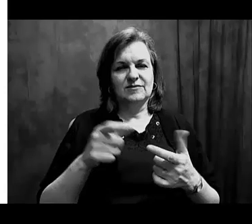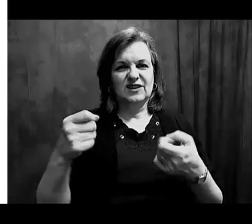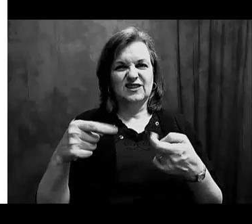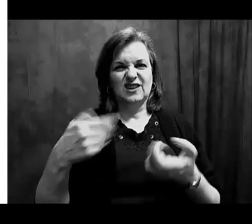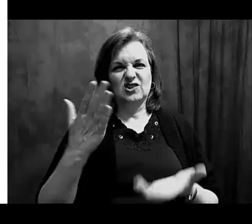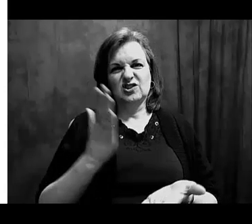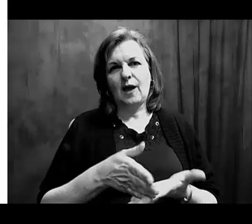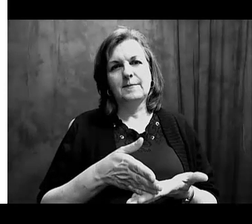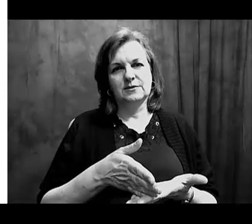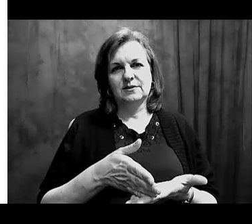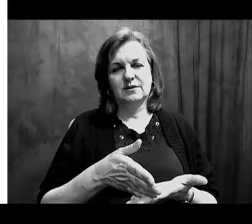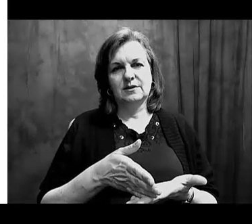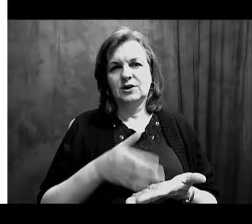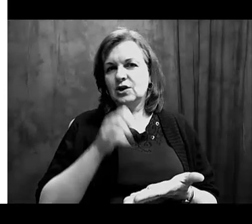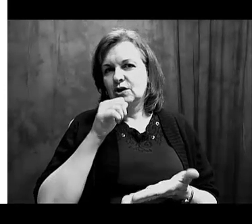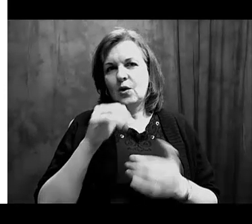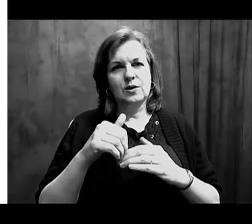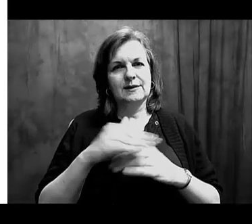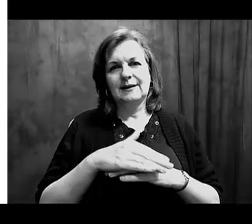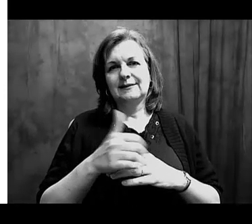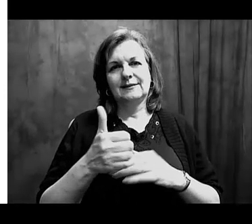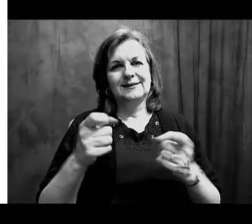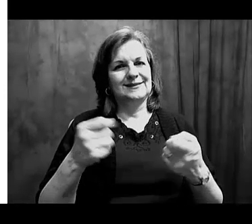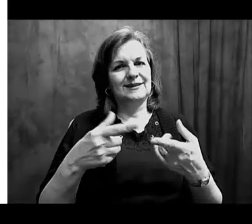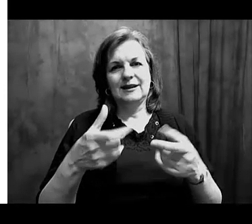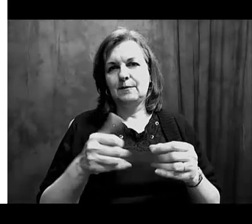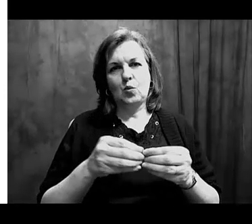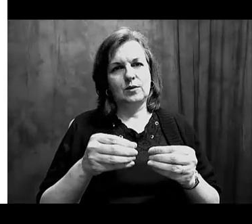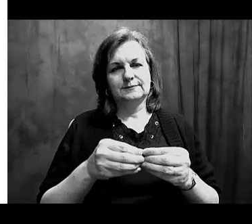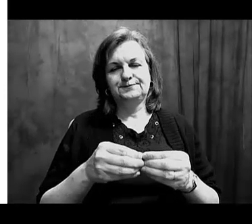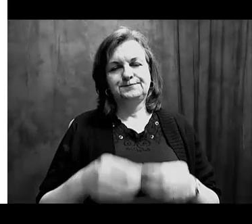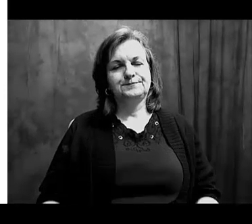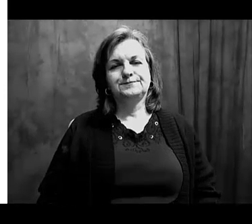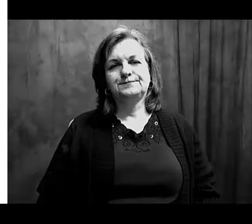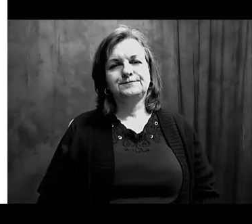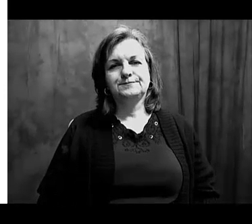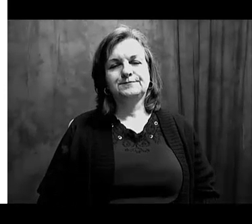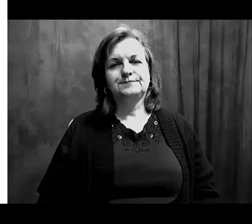you won't conduct any more signal now